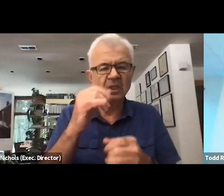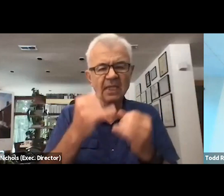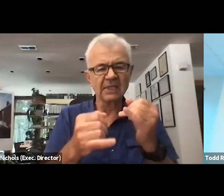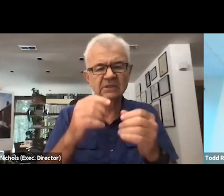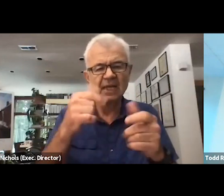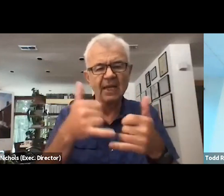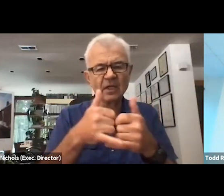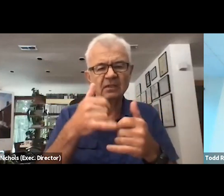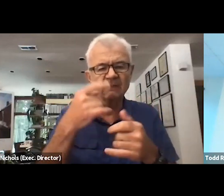D.C. area.